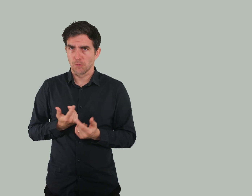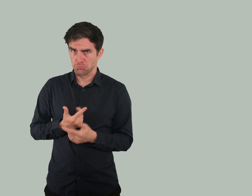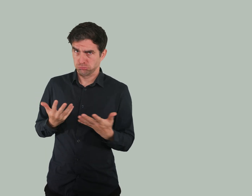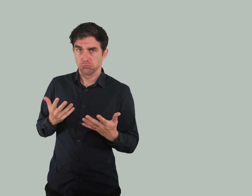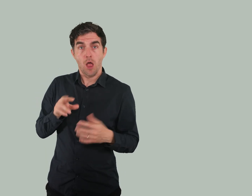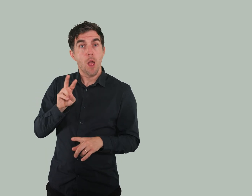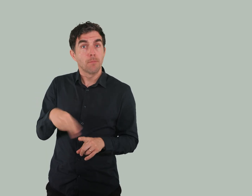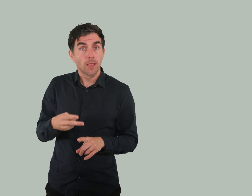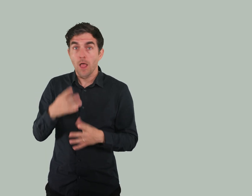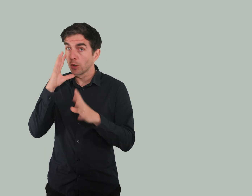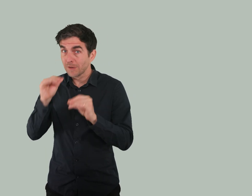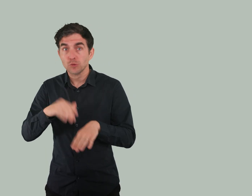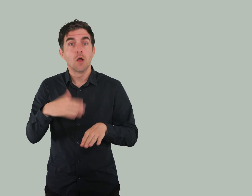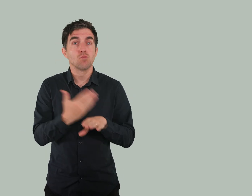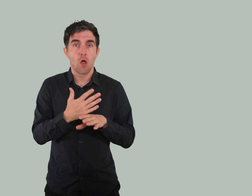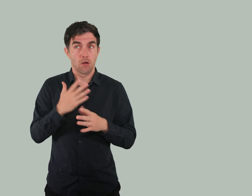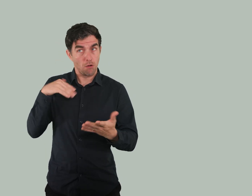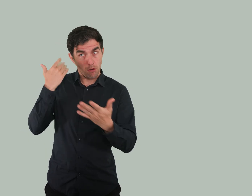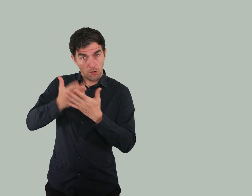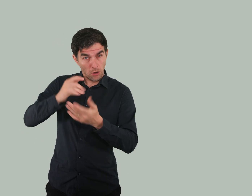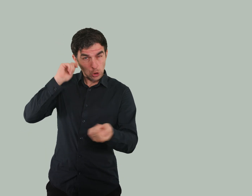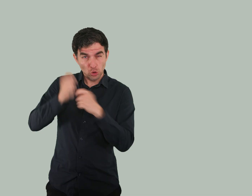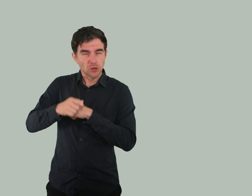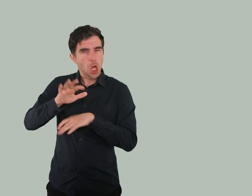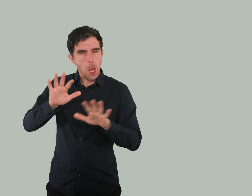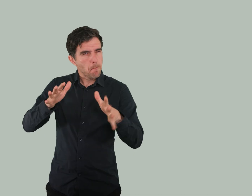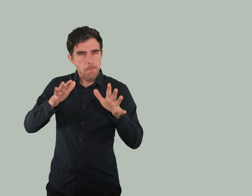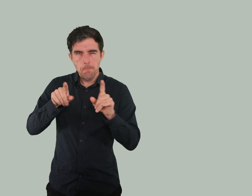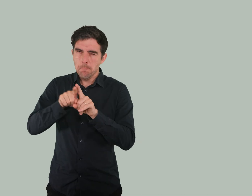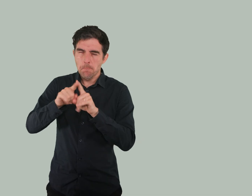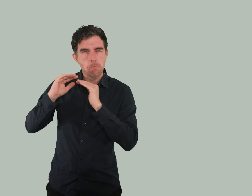The proportion combining work and education is broadly unchanged.